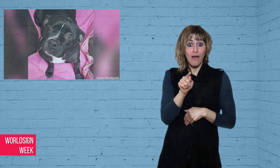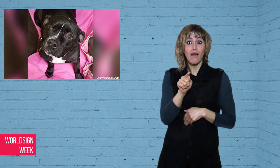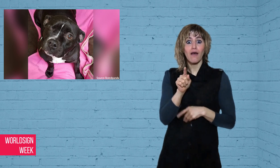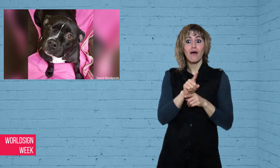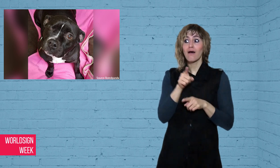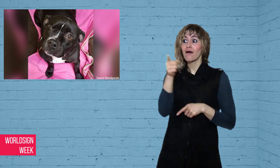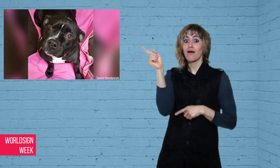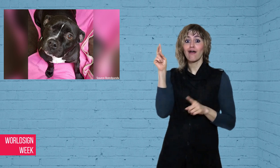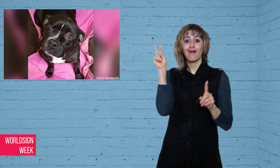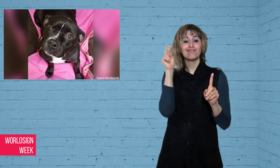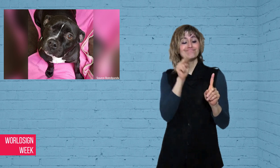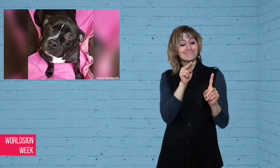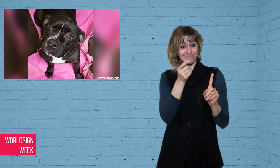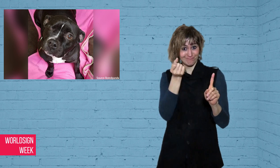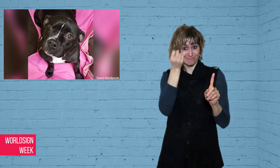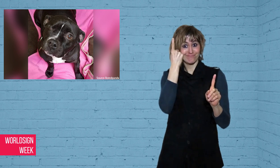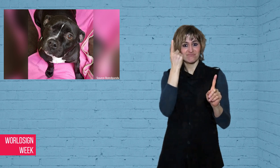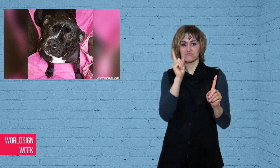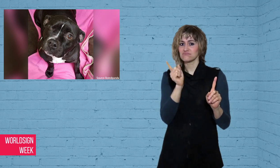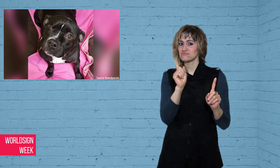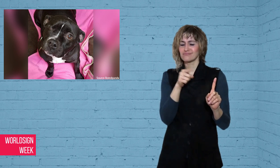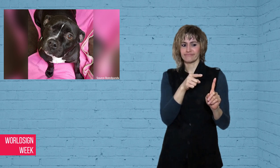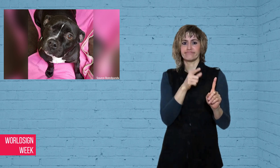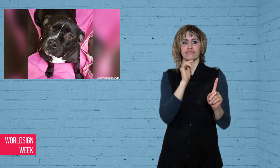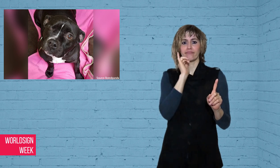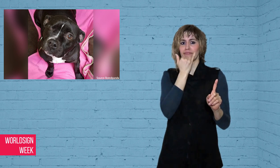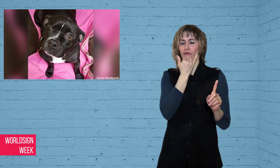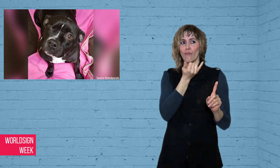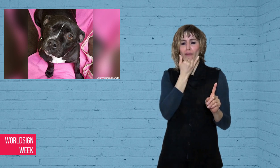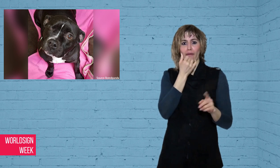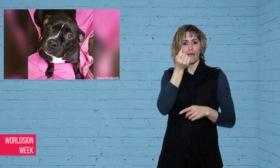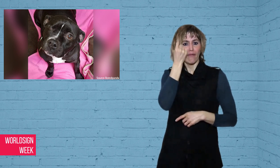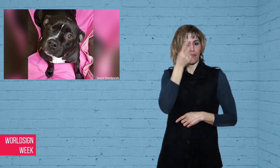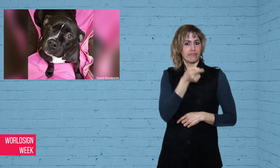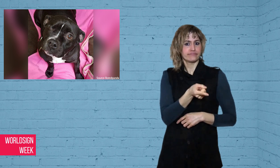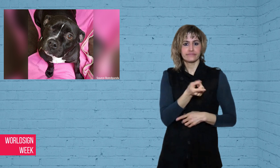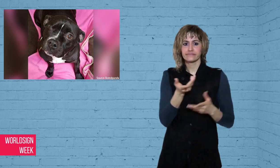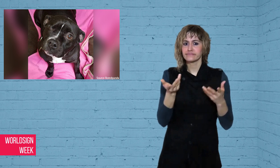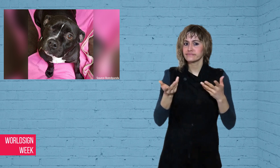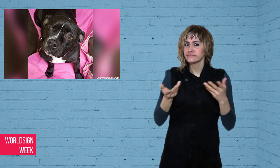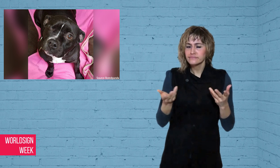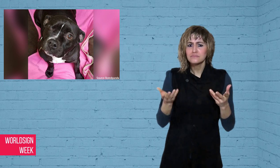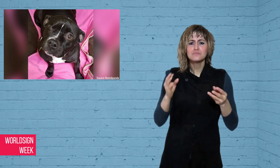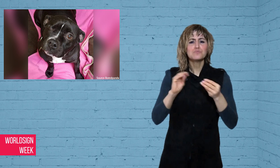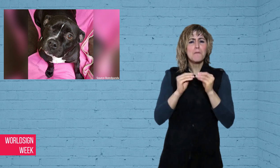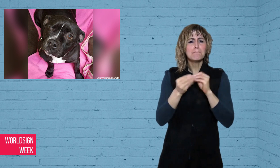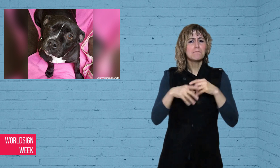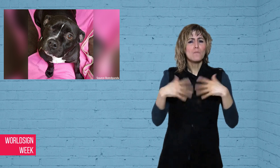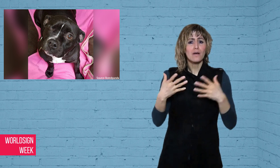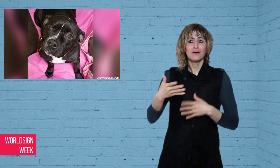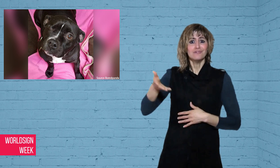Deaf dogs are very misunderstood.